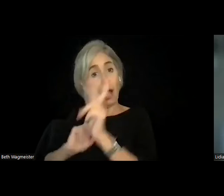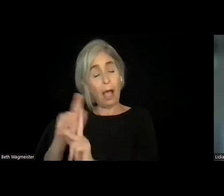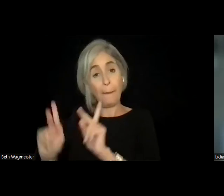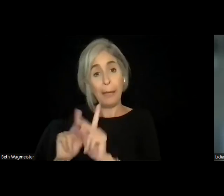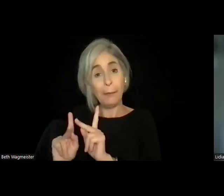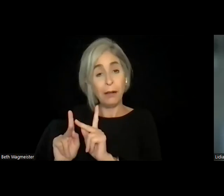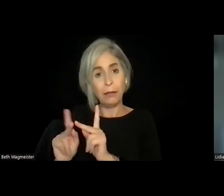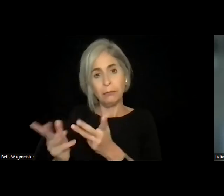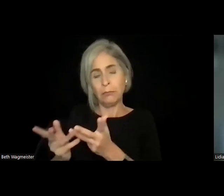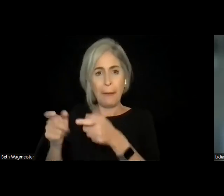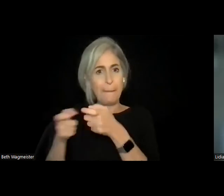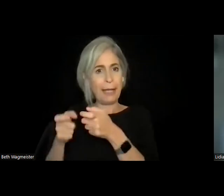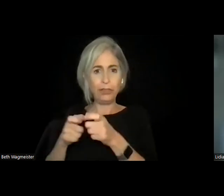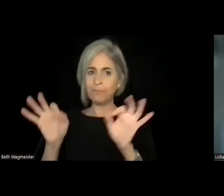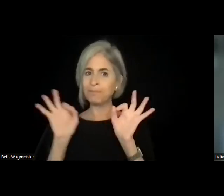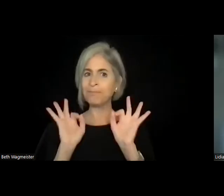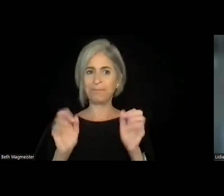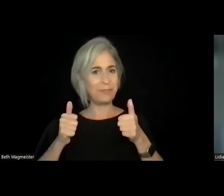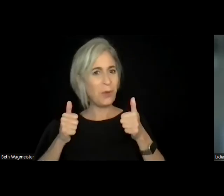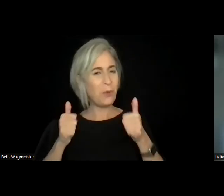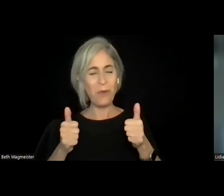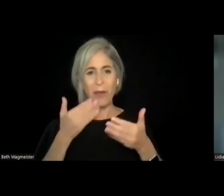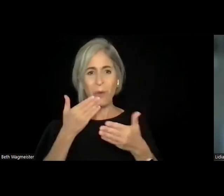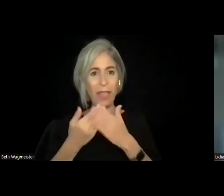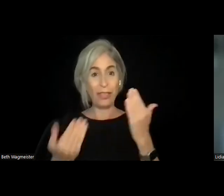it takes years before you actually can see the value. For